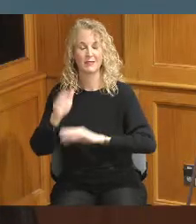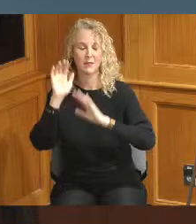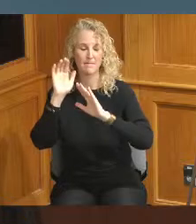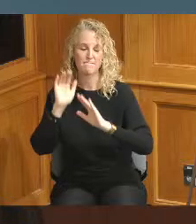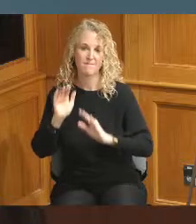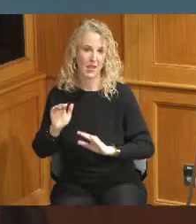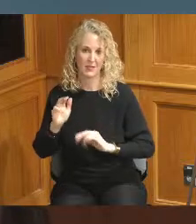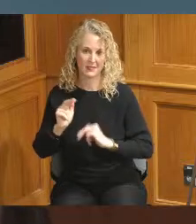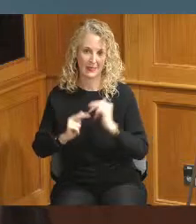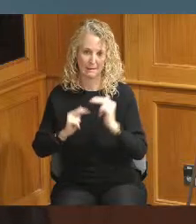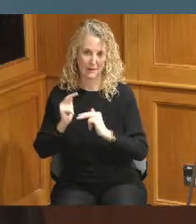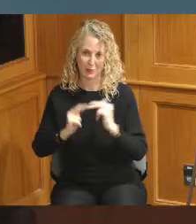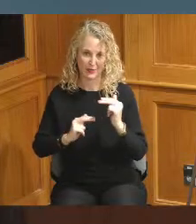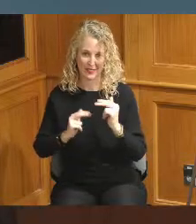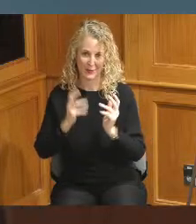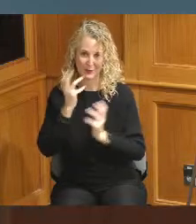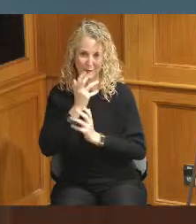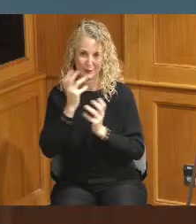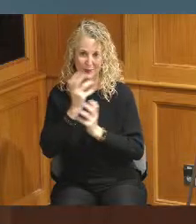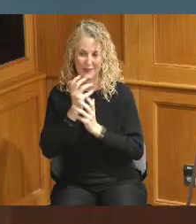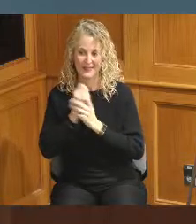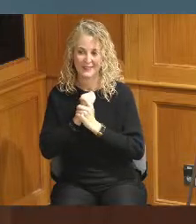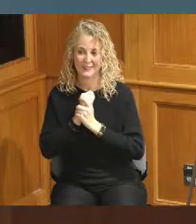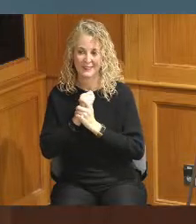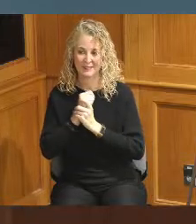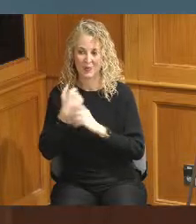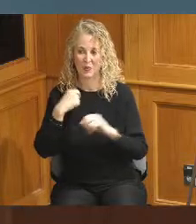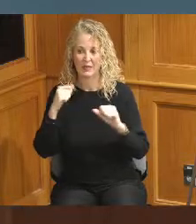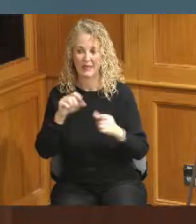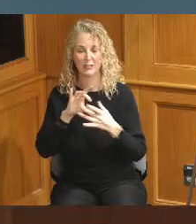County Employees to work and make sure that we can coordinate with all of our partners